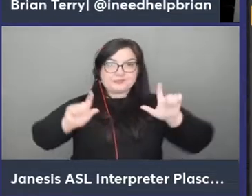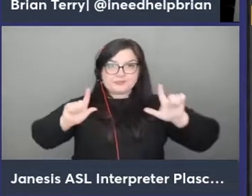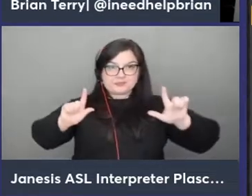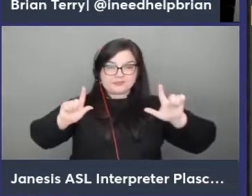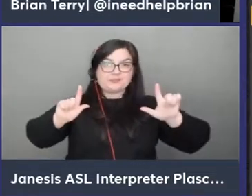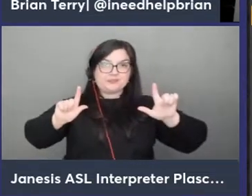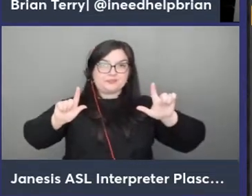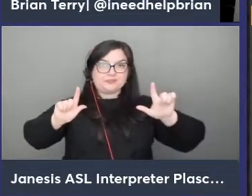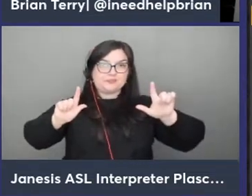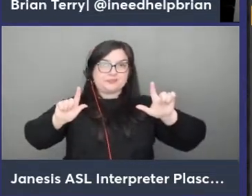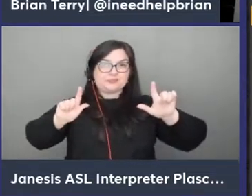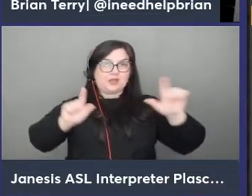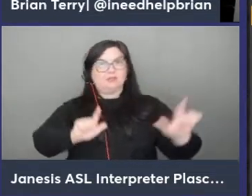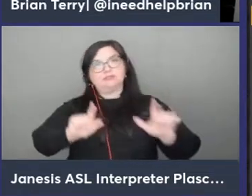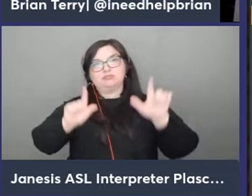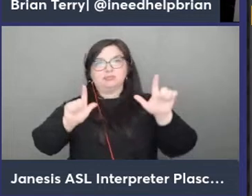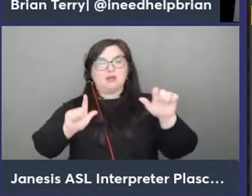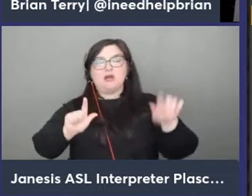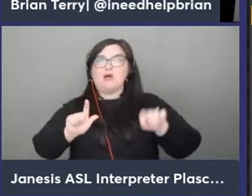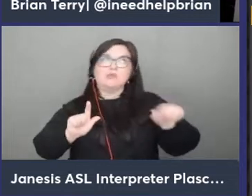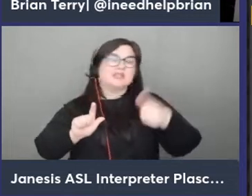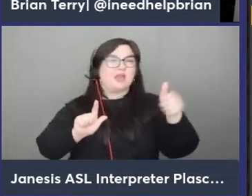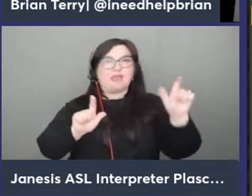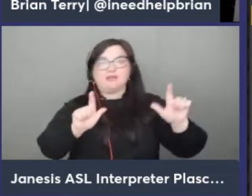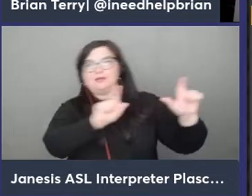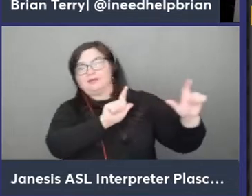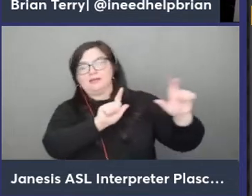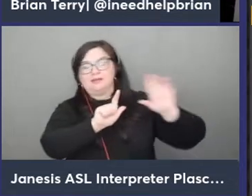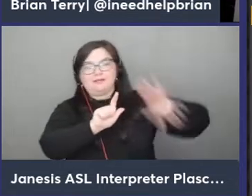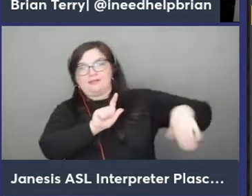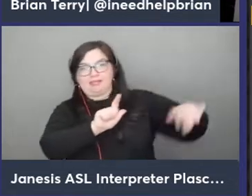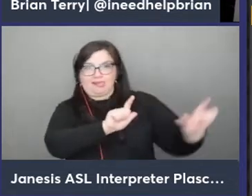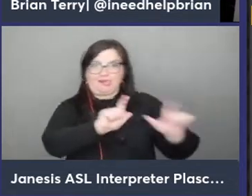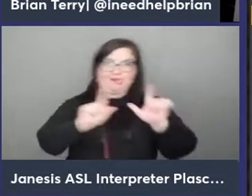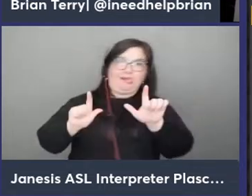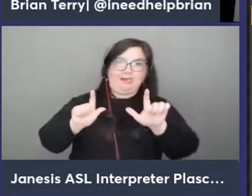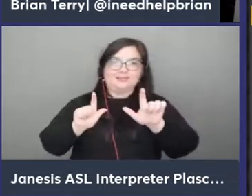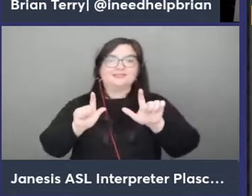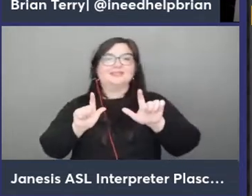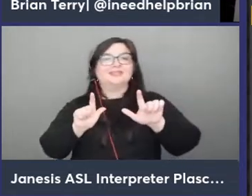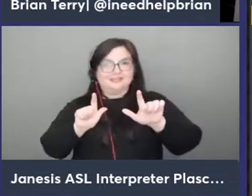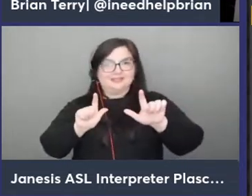my window's always going to the other window first, and once you have the plugin installed,